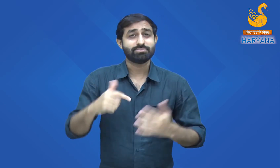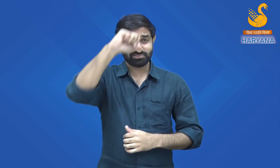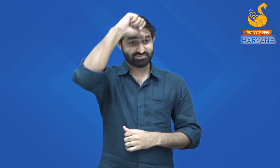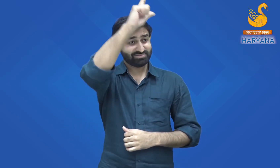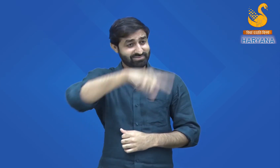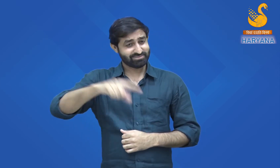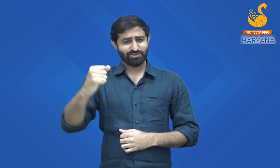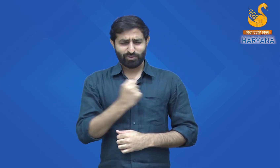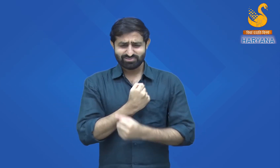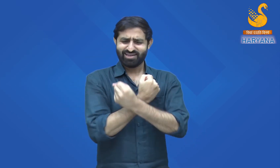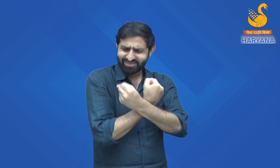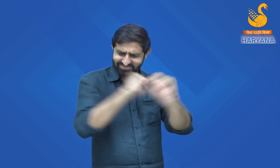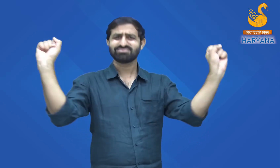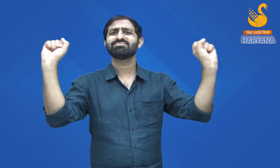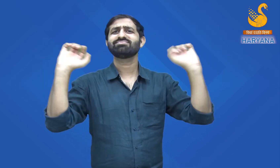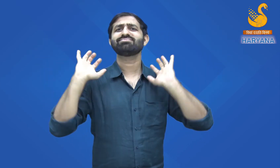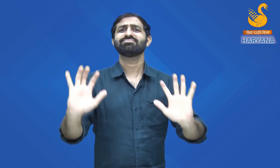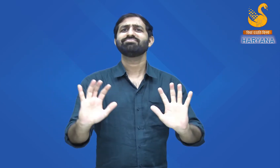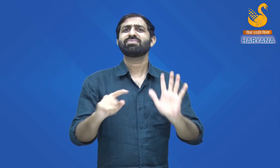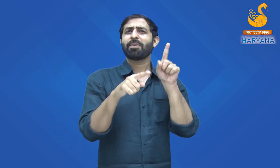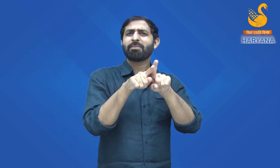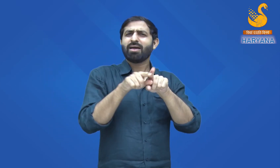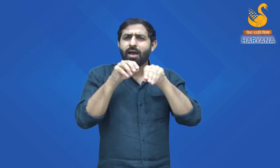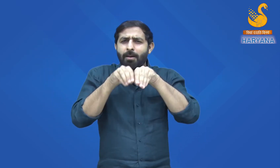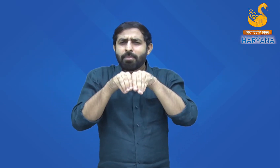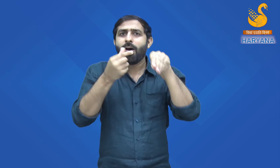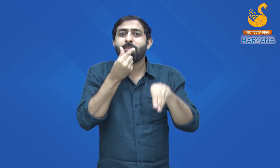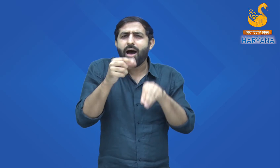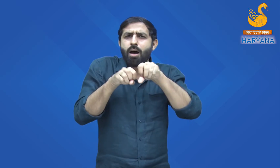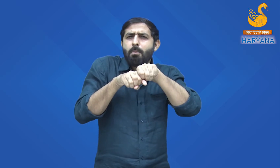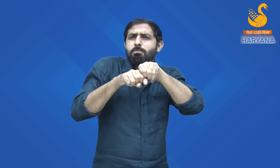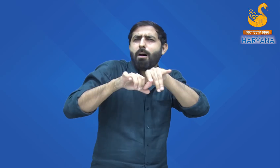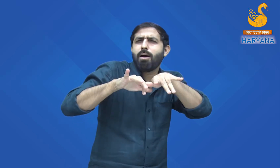Hind Swaraj impacted Indians for Independence like nothing else did.